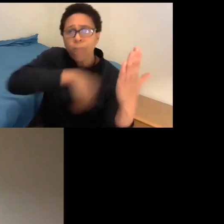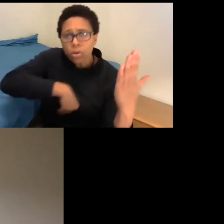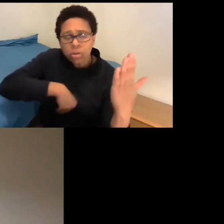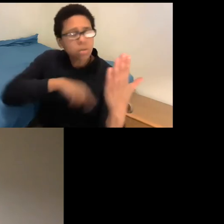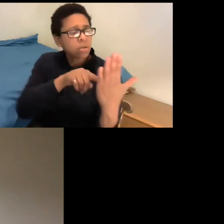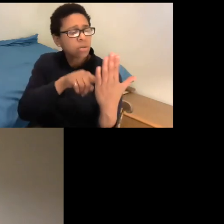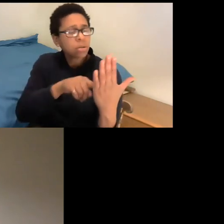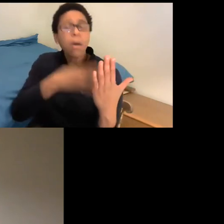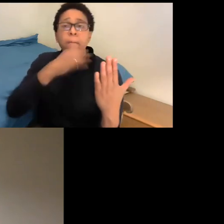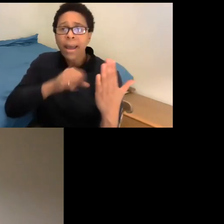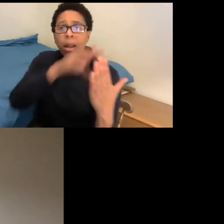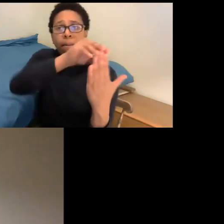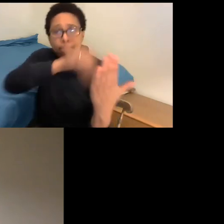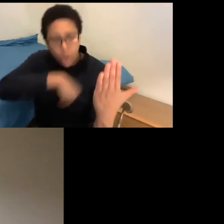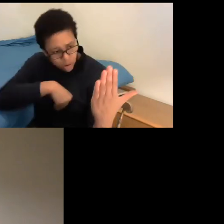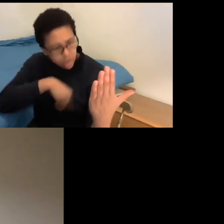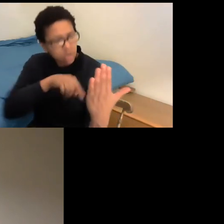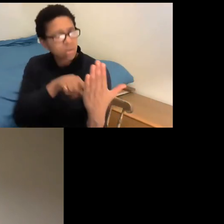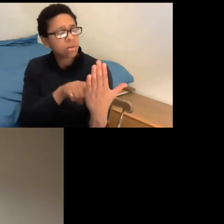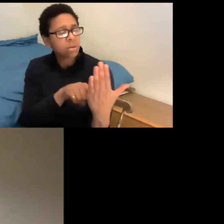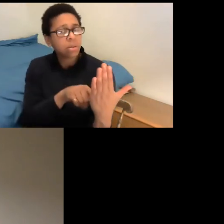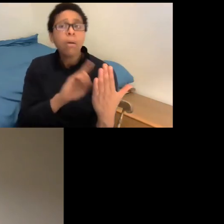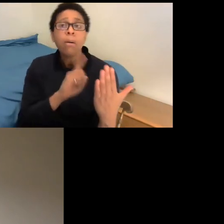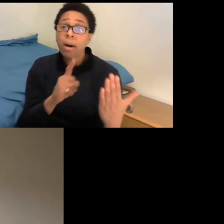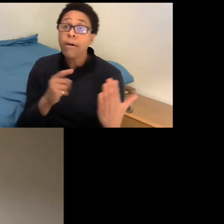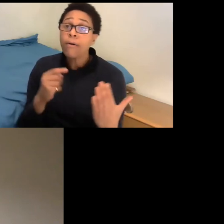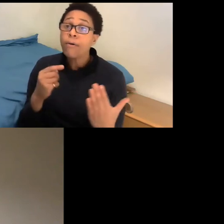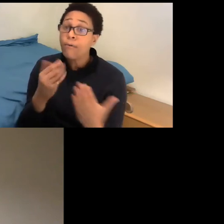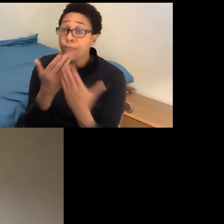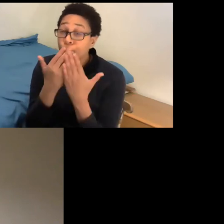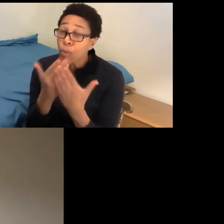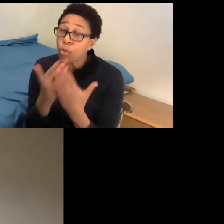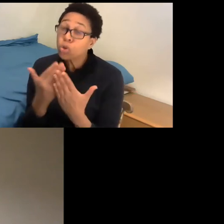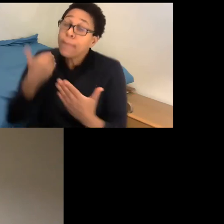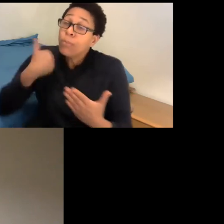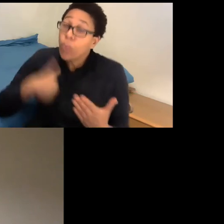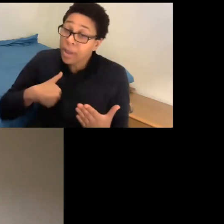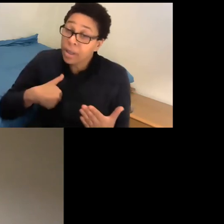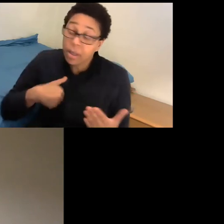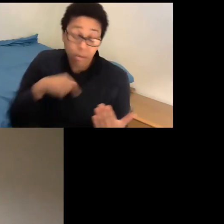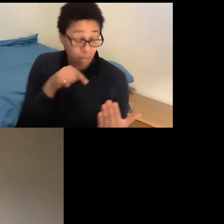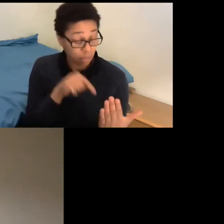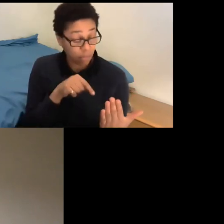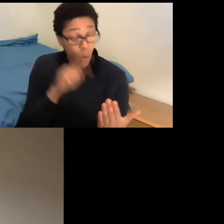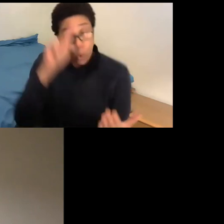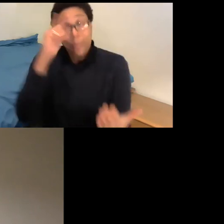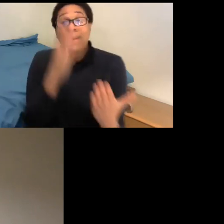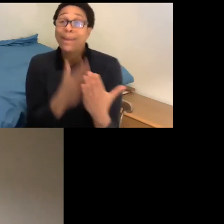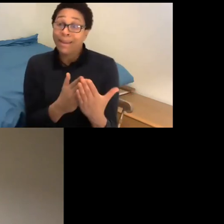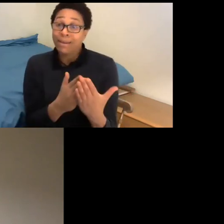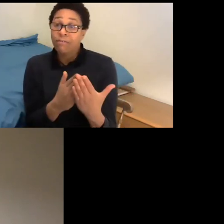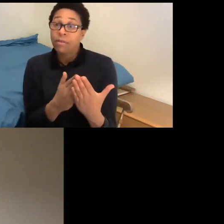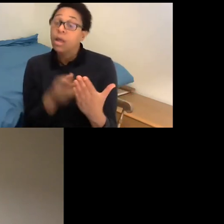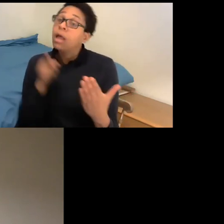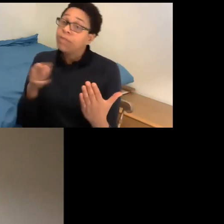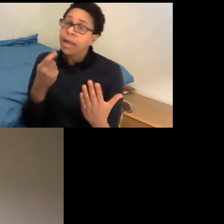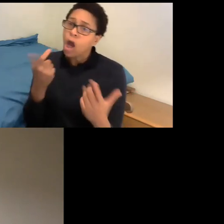think for Muslim women who believe in the religion, this is what Islamic feminism means, finding this answer within the